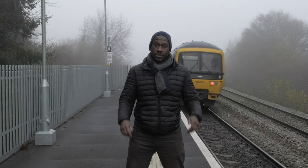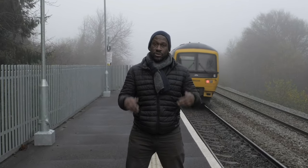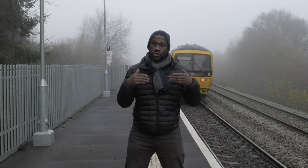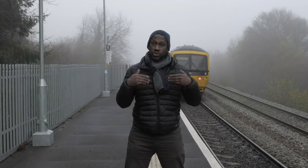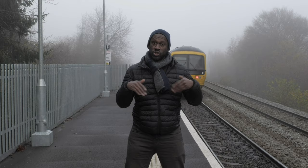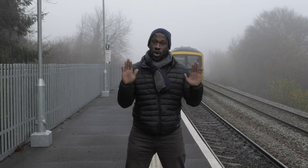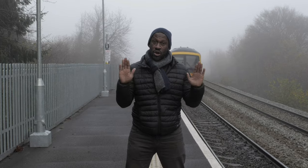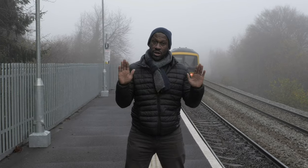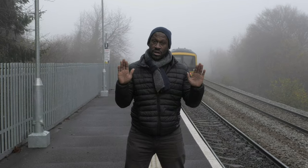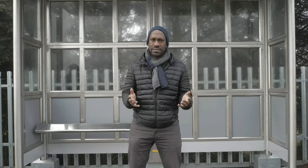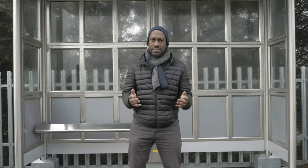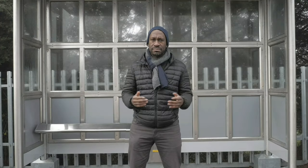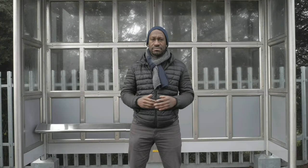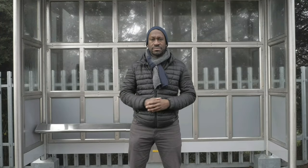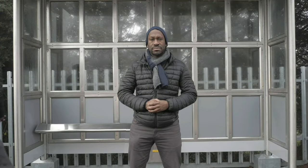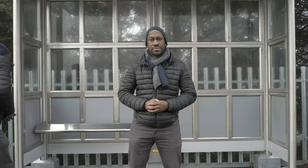With the evening train gone by?